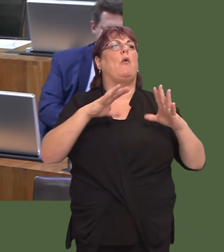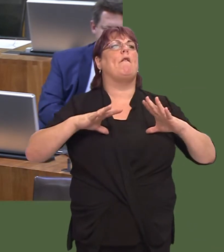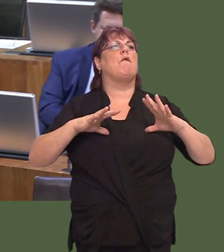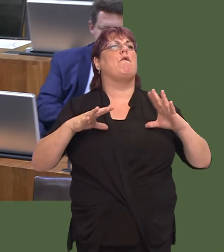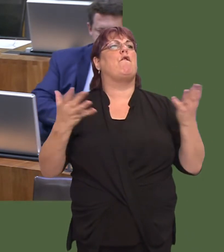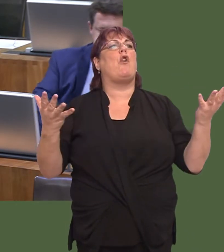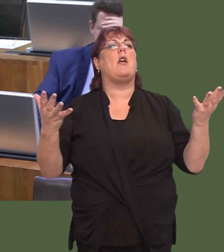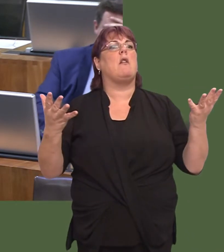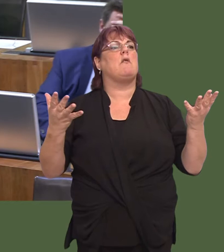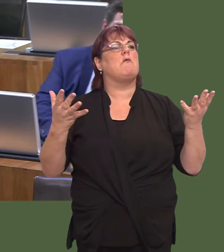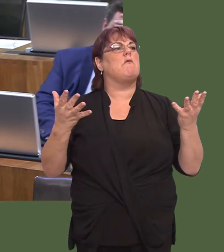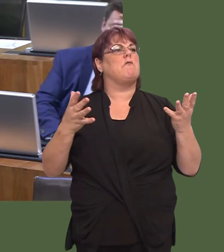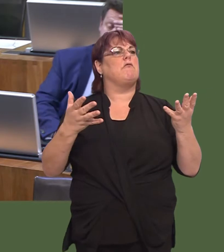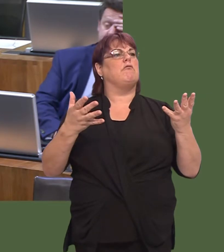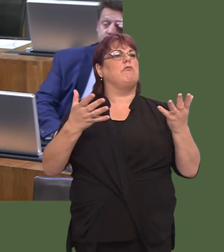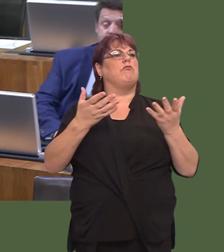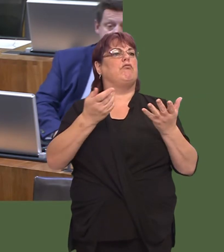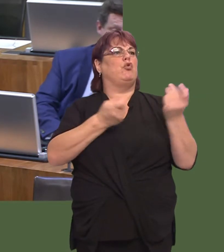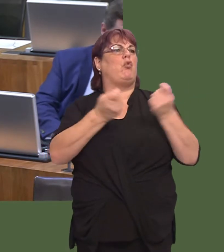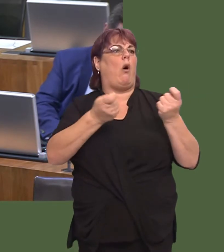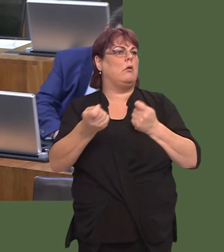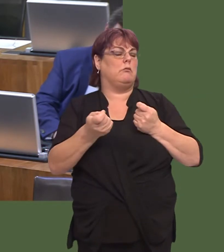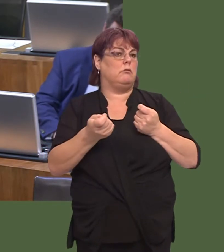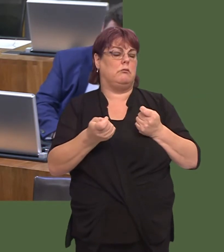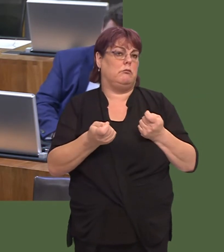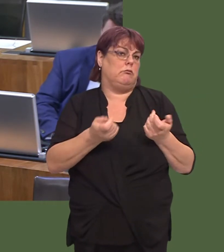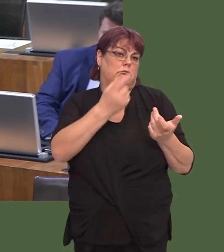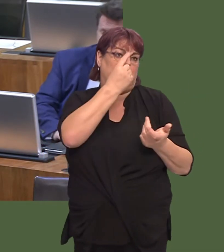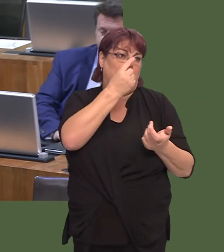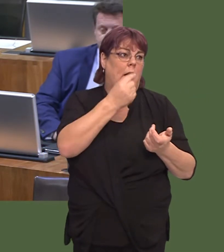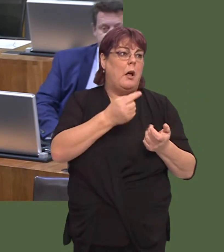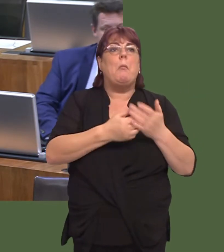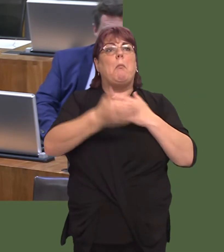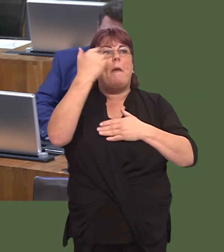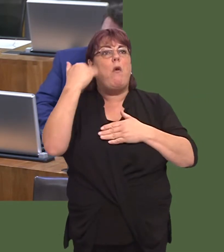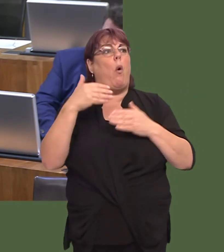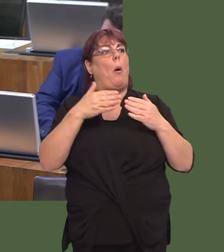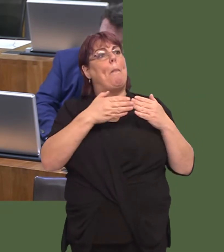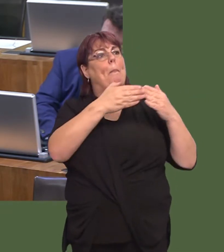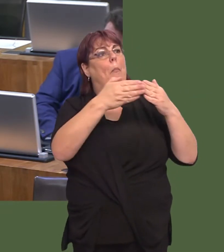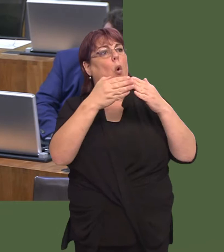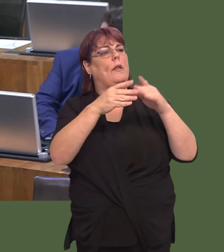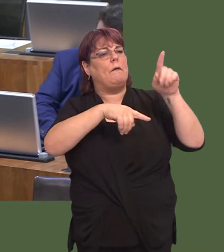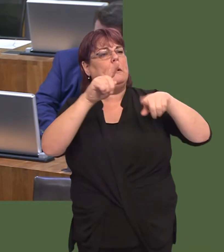Customs-free travel is a different thing. There were always random checks in those ports in years gone by, but not every vehicle was checked.